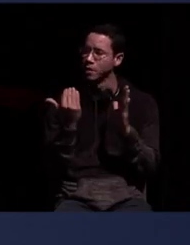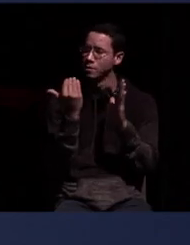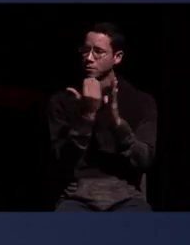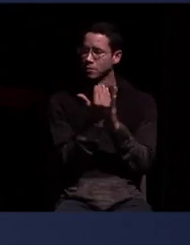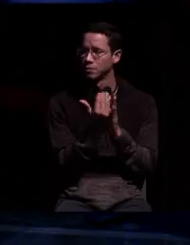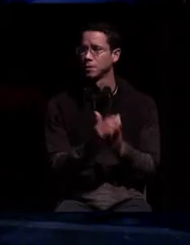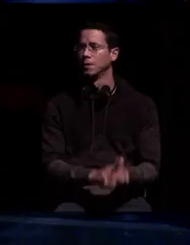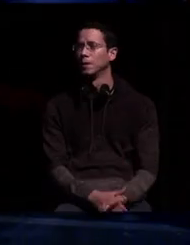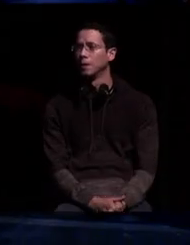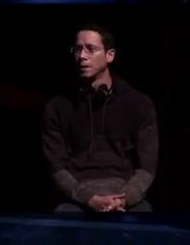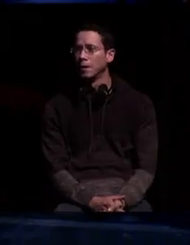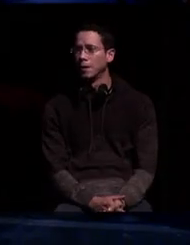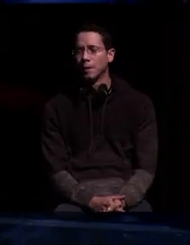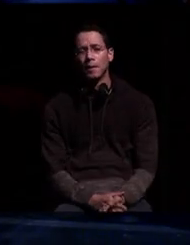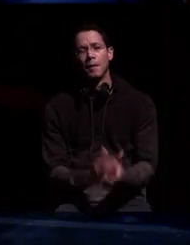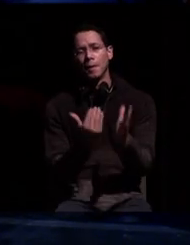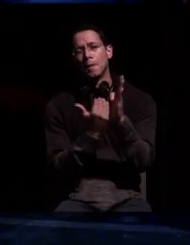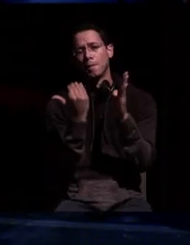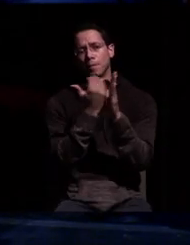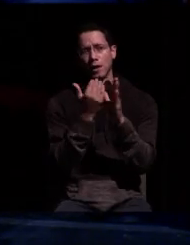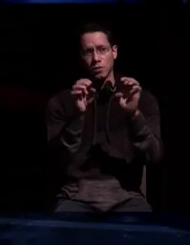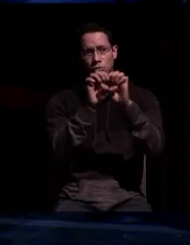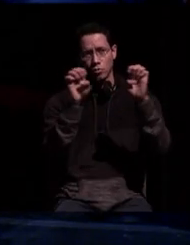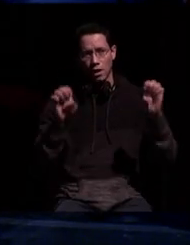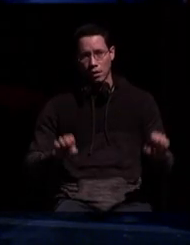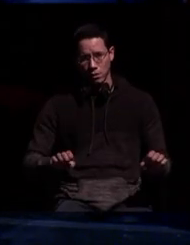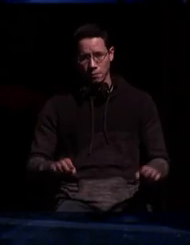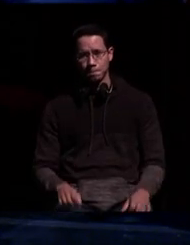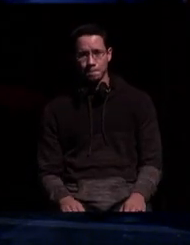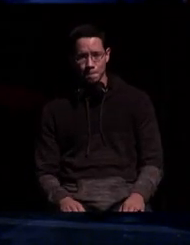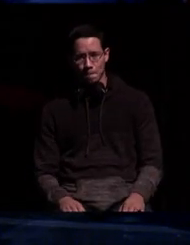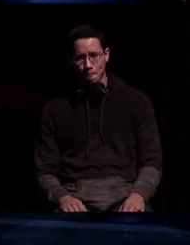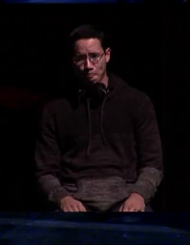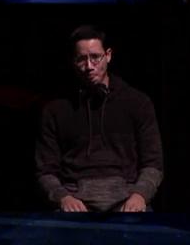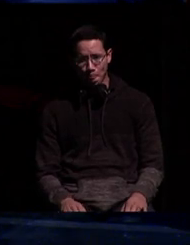structured criticism from a book